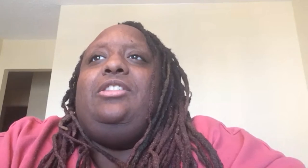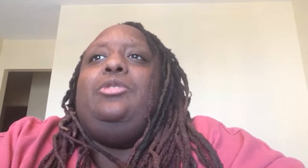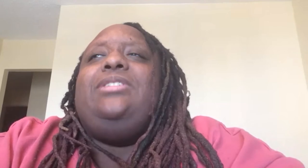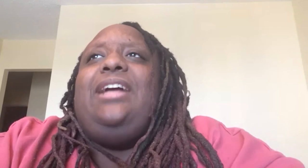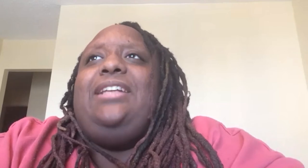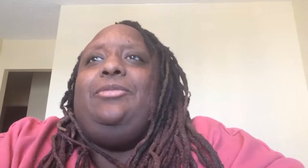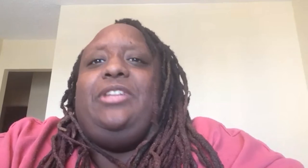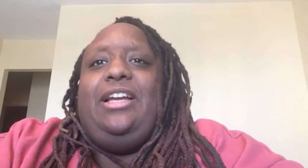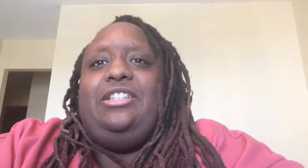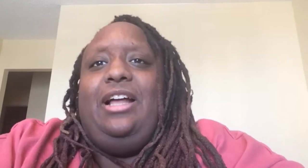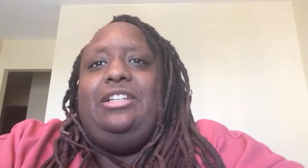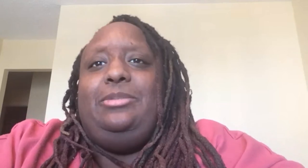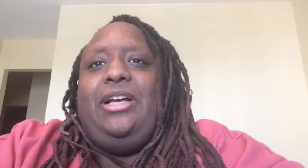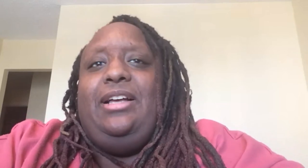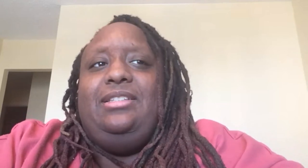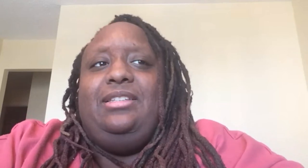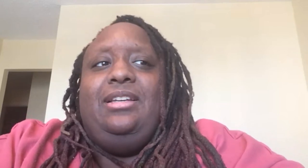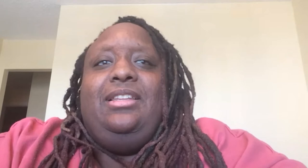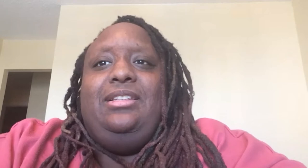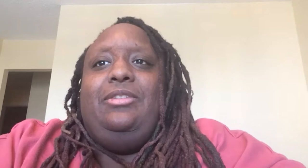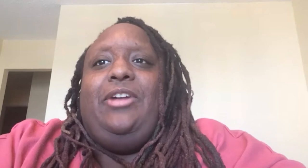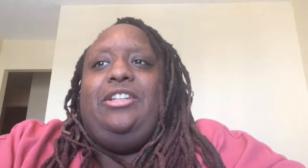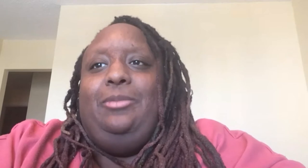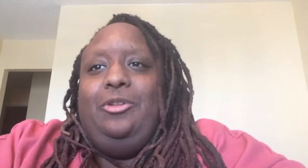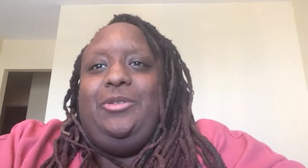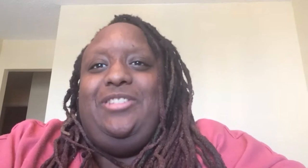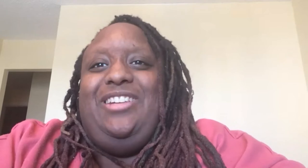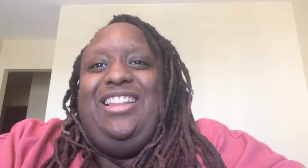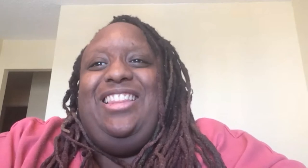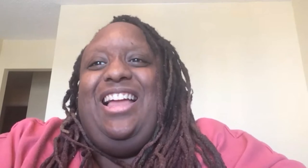for the election, not just because this is a very tumultuous election,